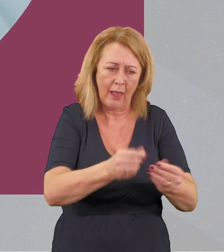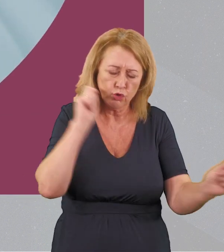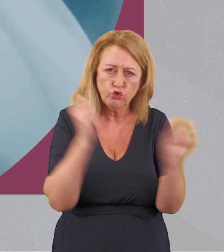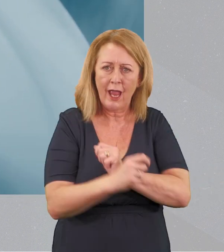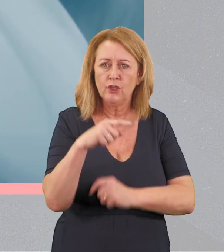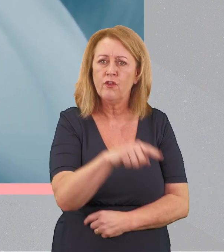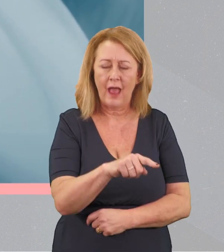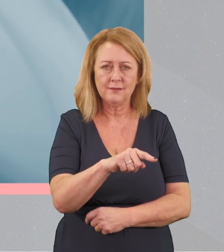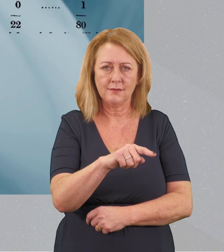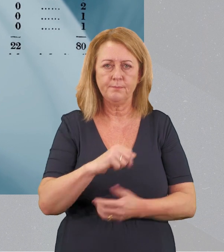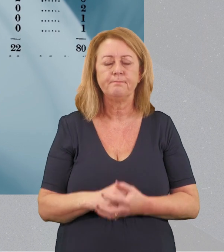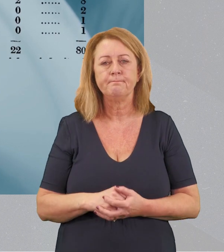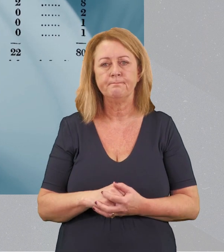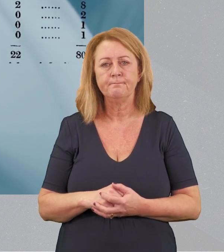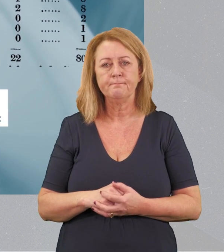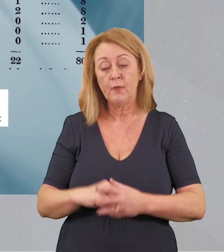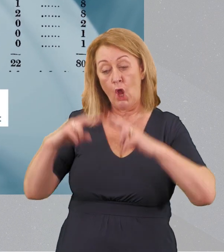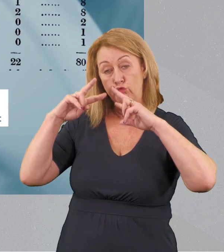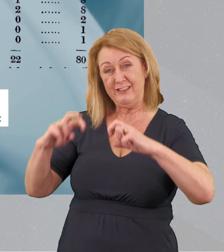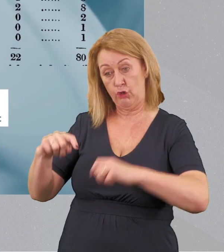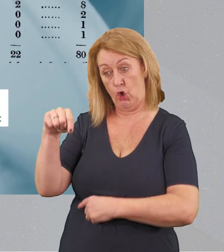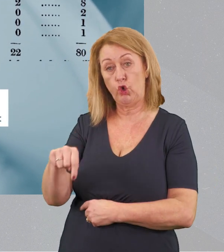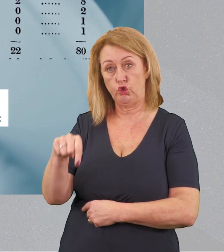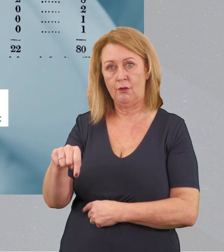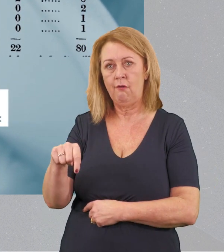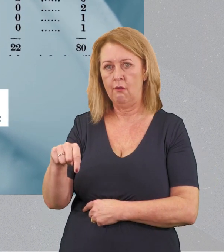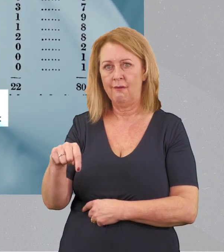Research is the engine that can drive progress.